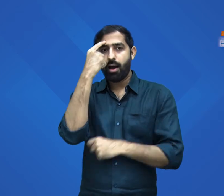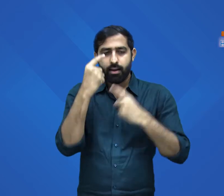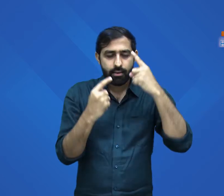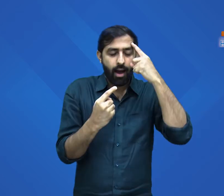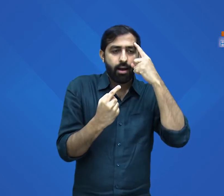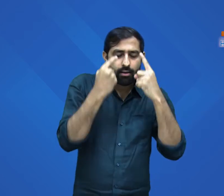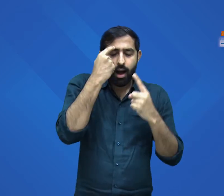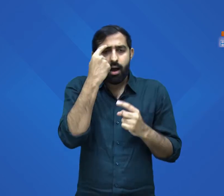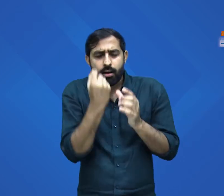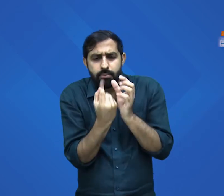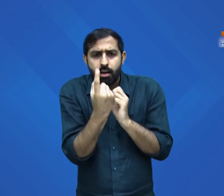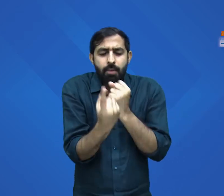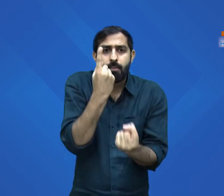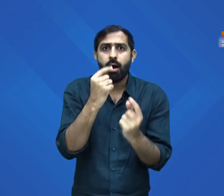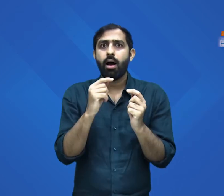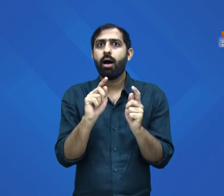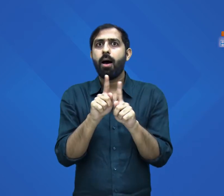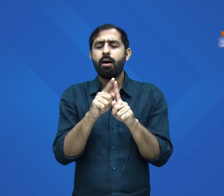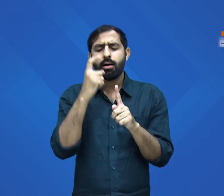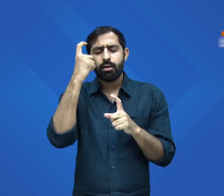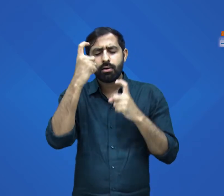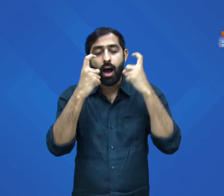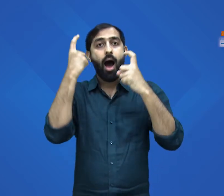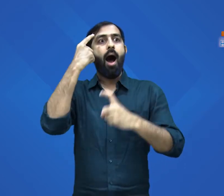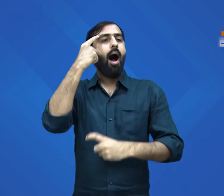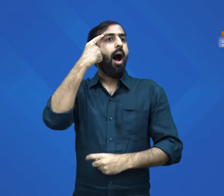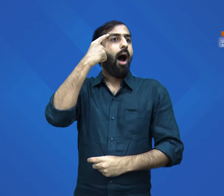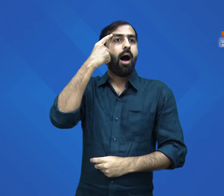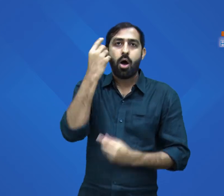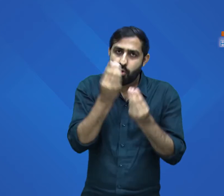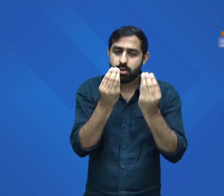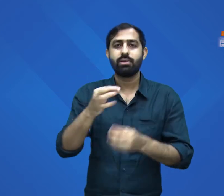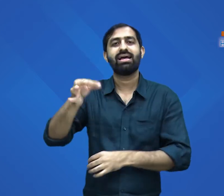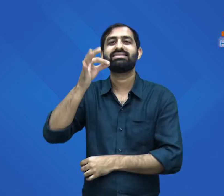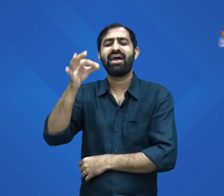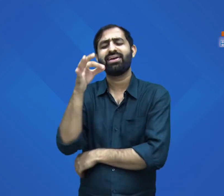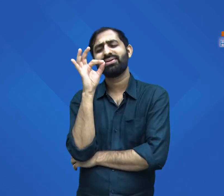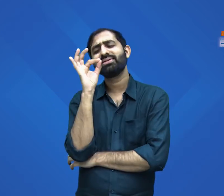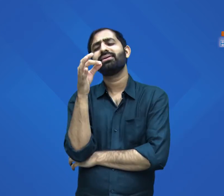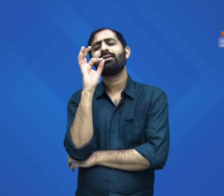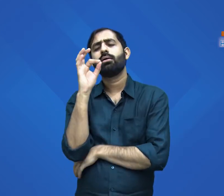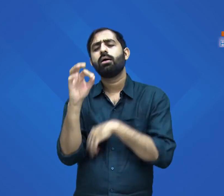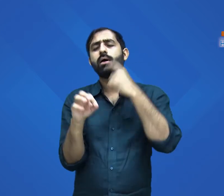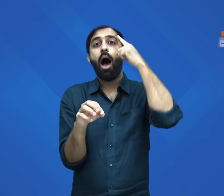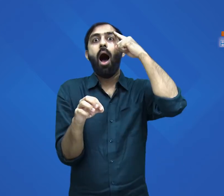It is conscious as well as unconscious process. Thoughts keep coming to our mind. Usually people have their eureka moment